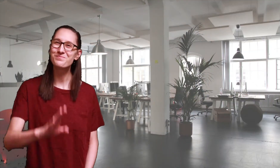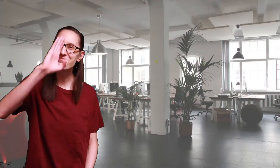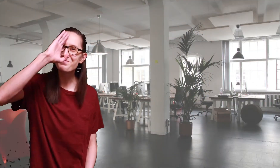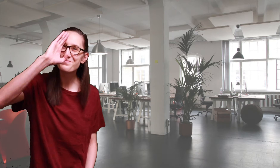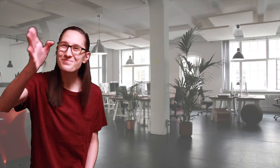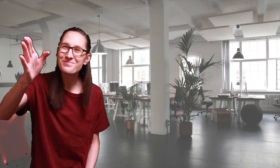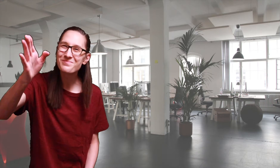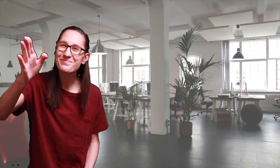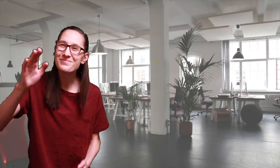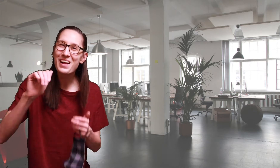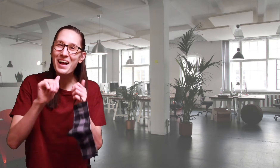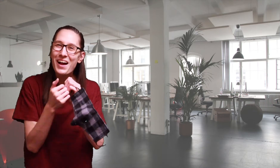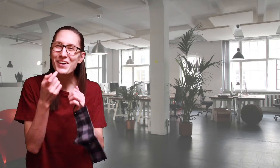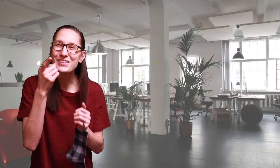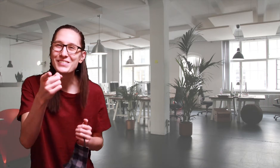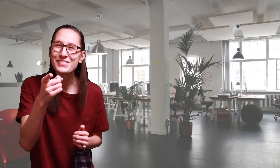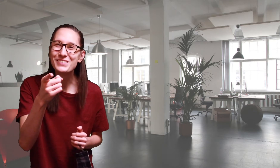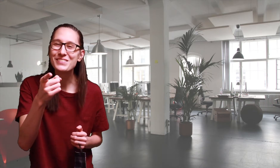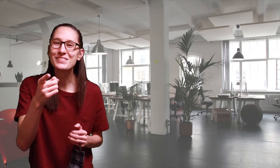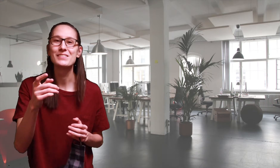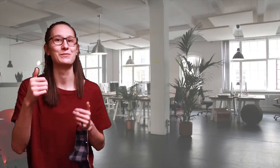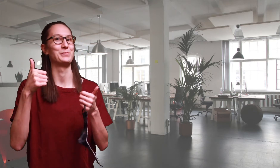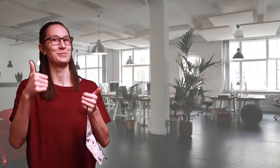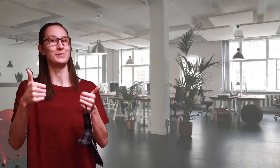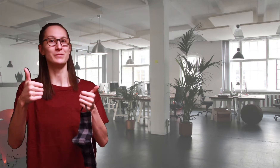Hello. How are you? Good